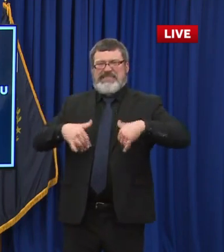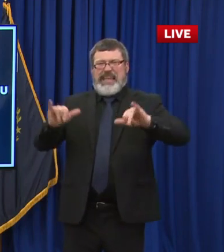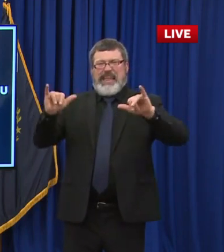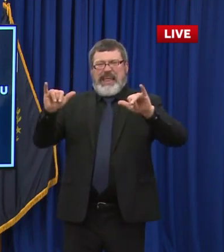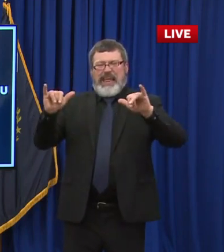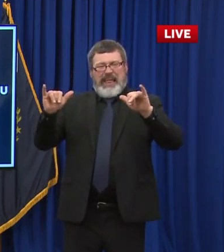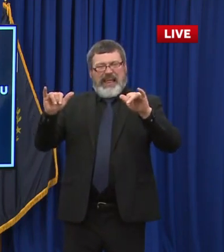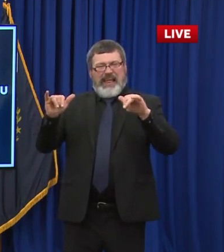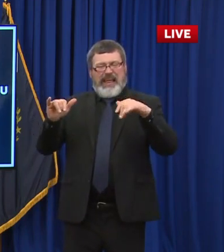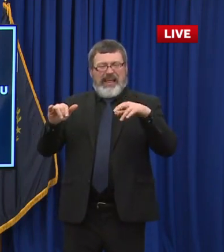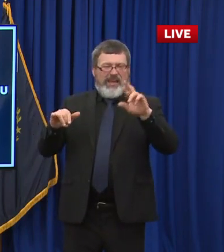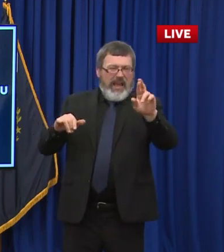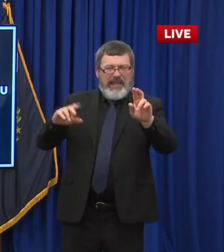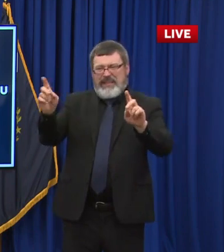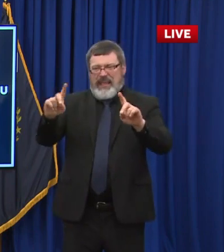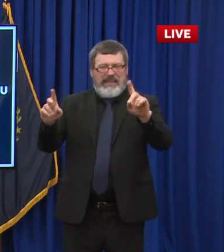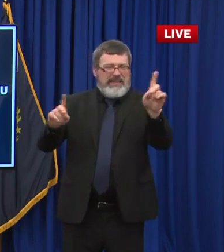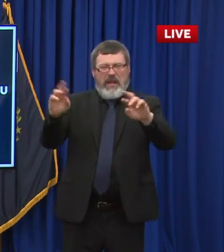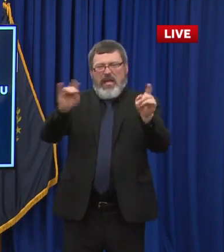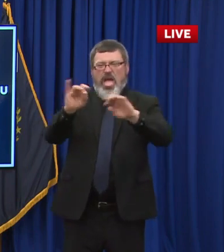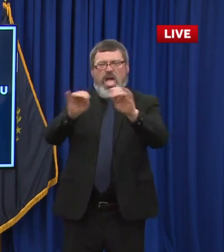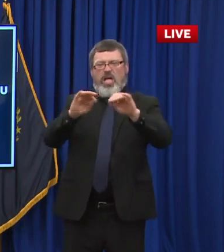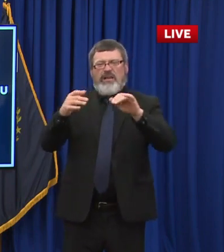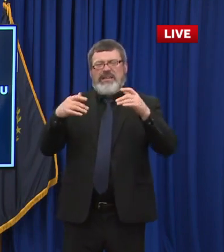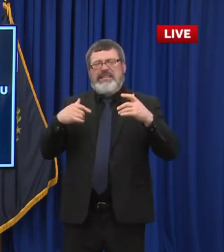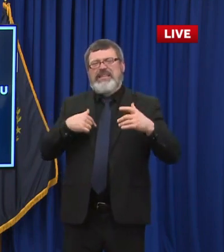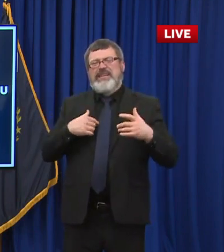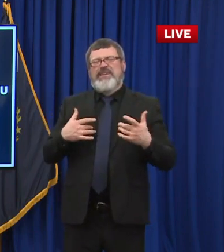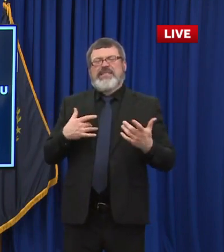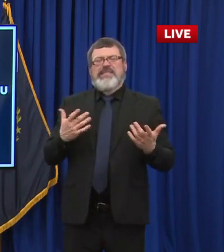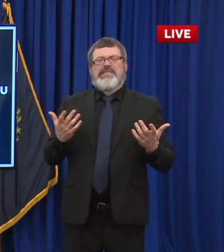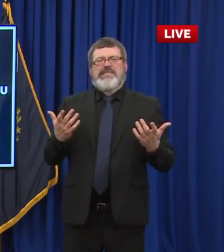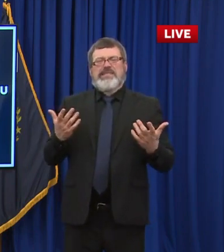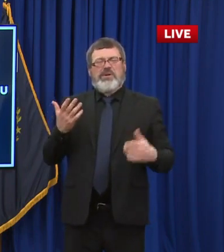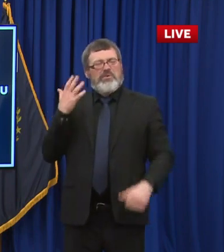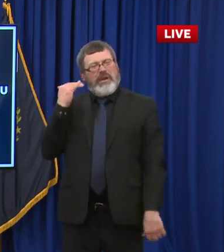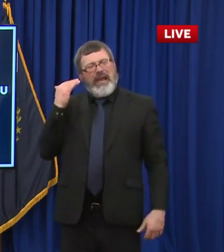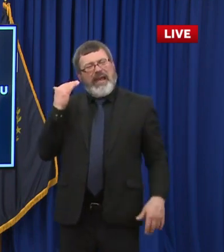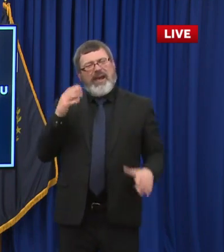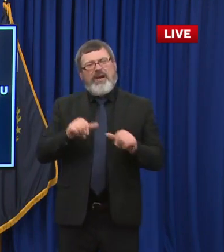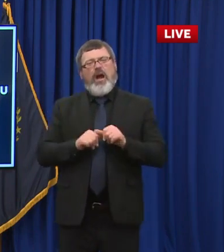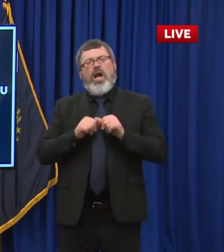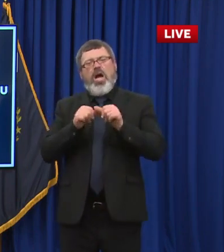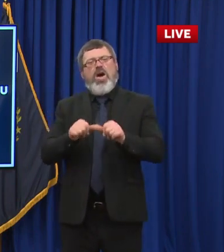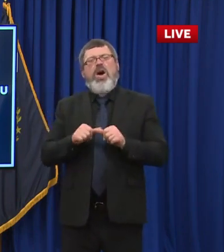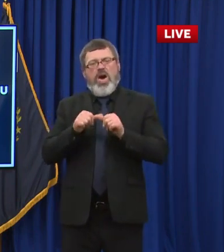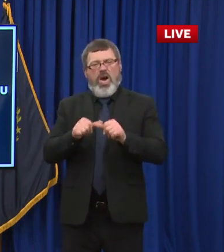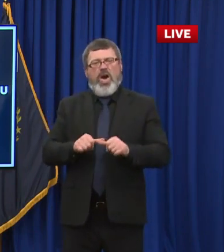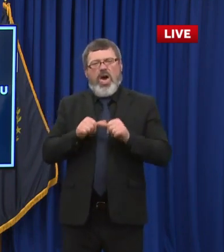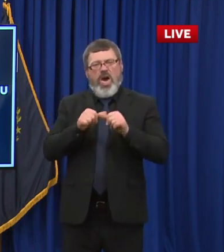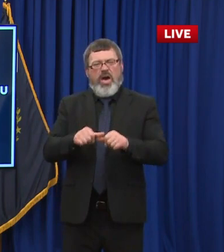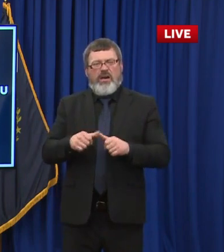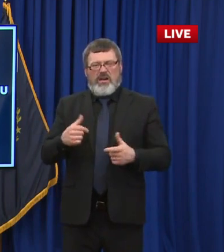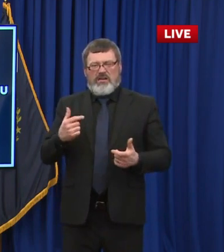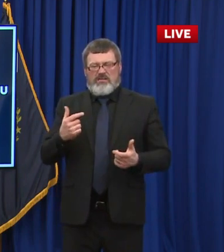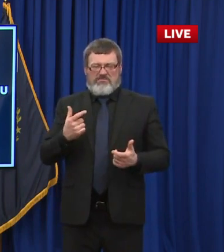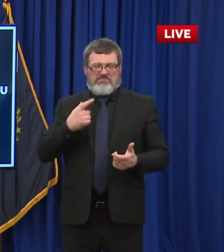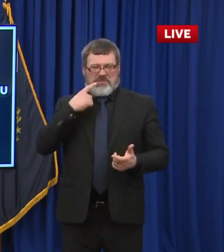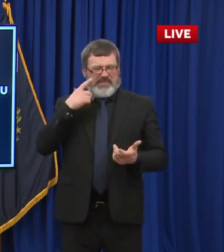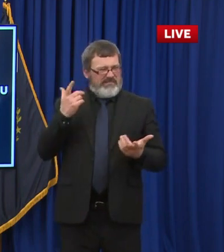I AM SURPRISED, TO YOUR POINT, THAT THE POLITICAL ACRIMONY HASN’T DISSIPATED FASTER AFTER THE ELECTION.